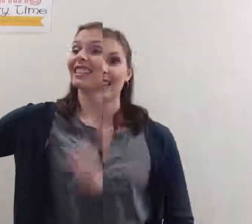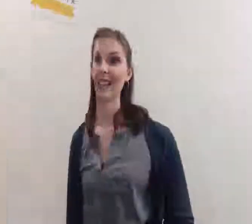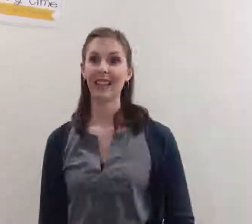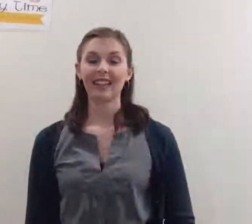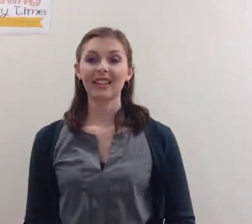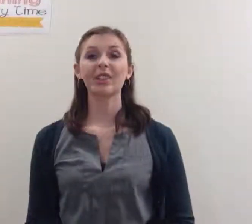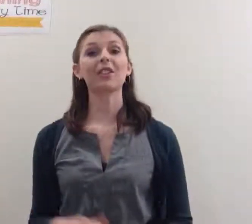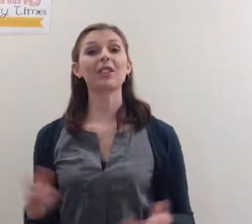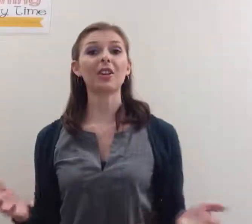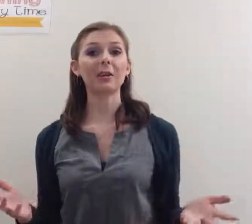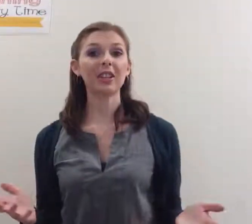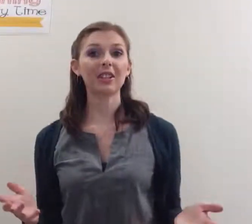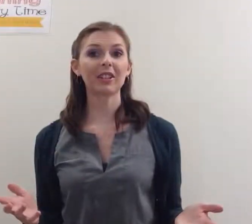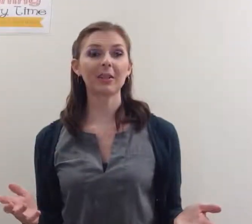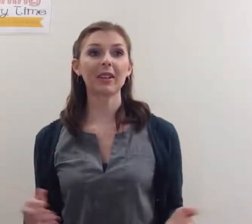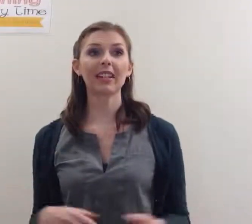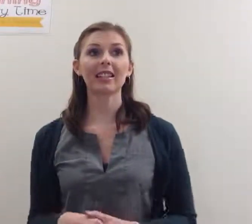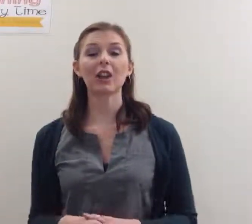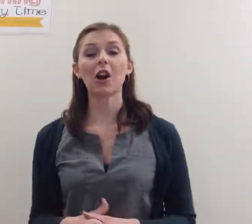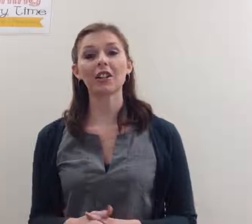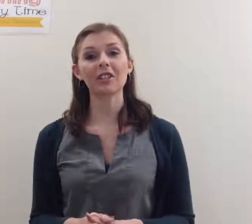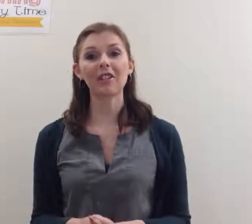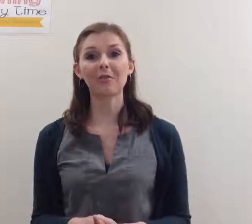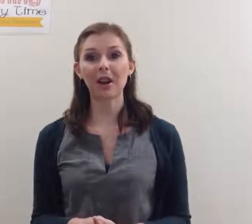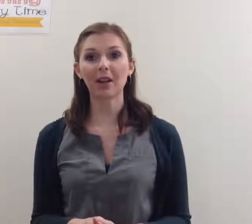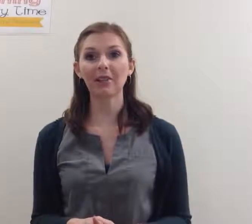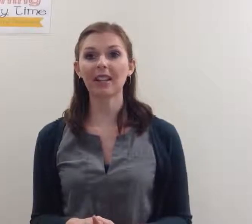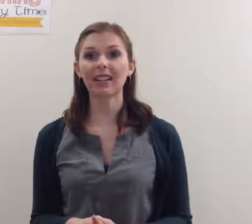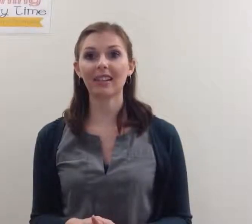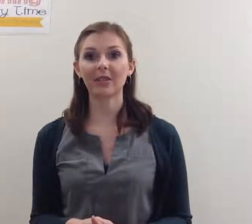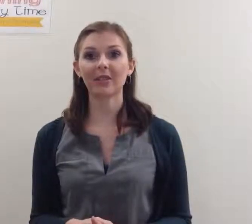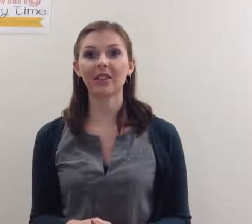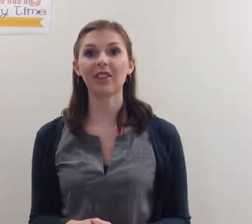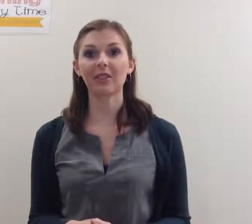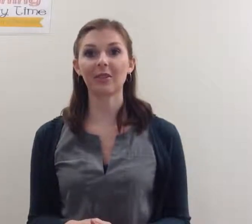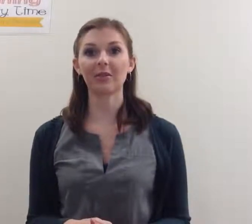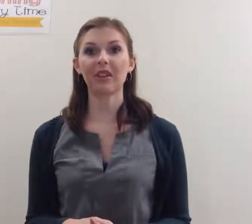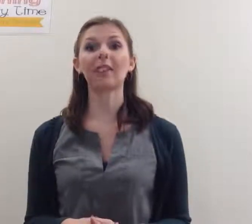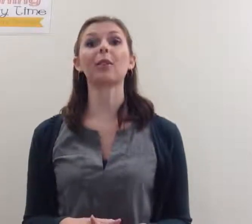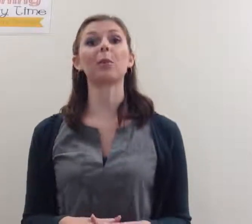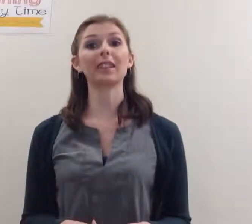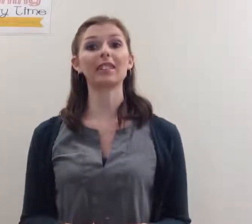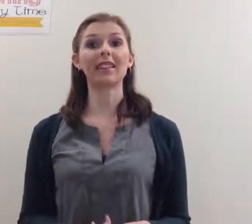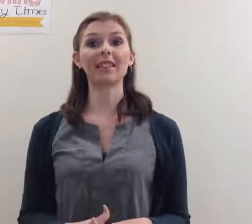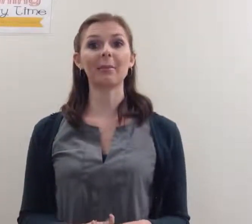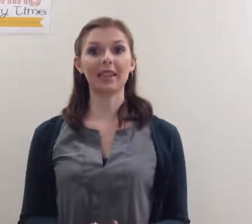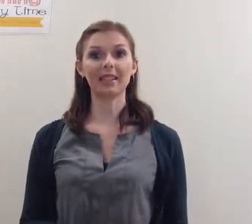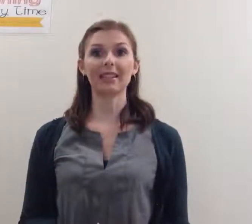The song that we learned this week is "Cars on the Road" and it goes to the tune of "The Wheels on the Bus".